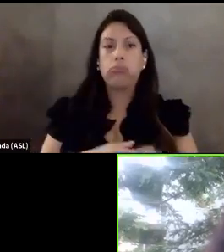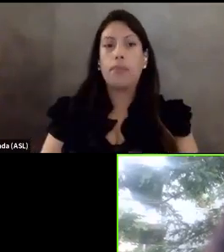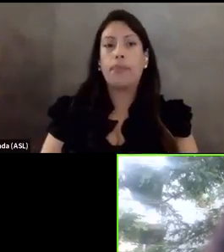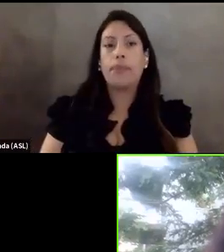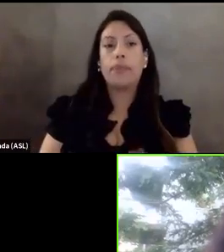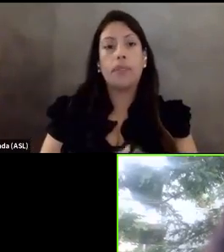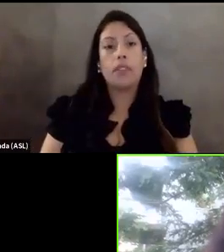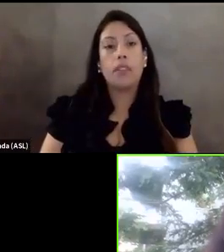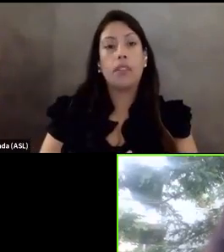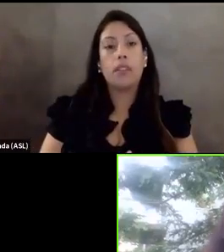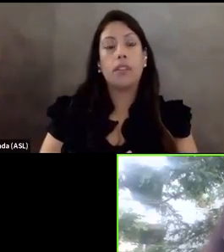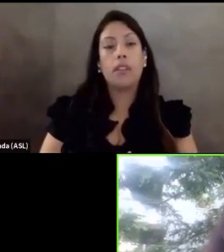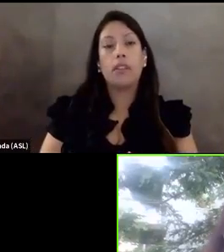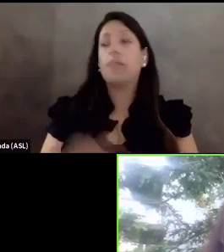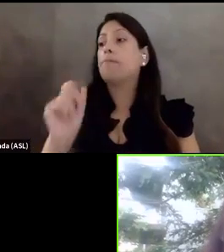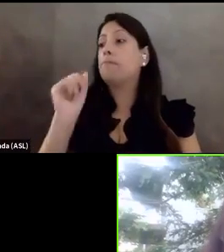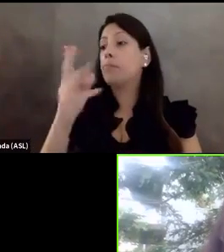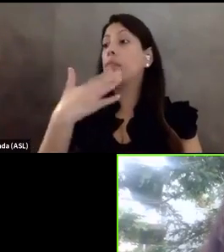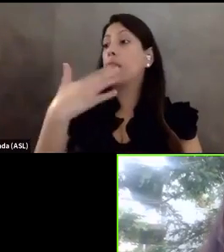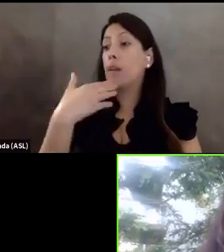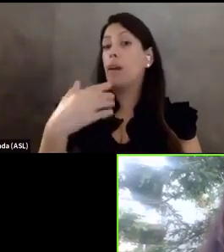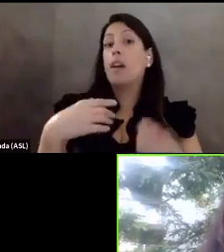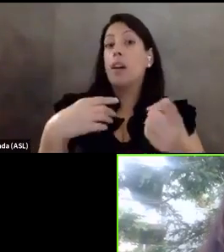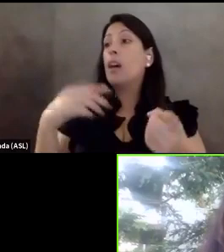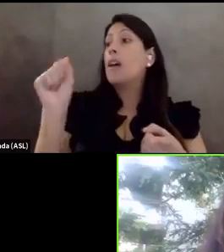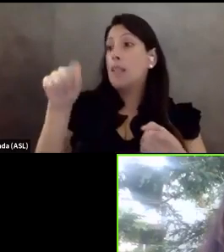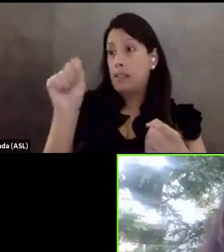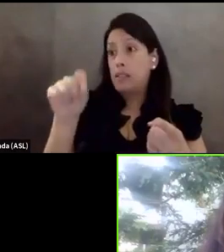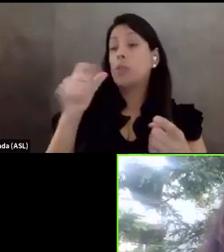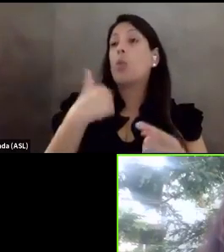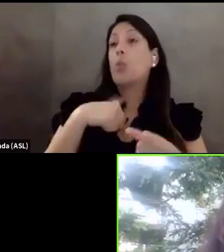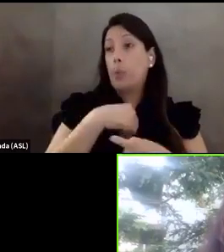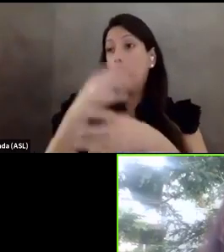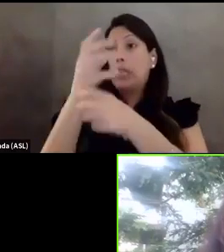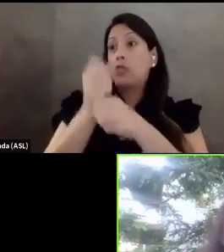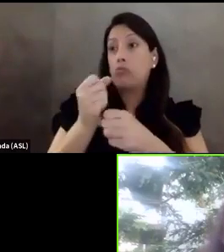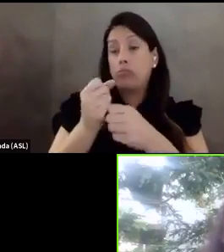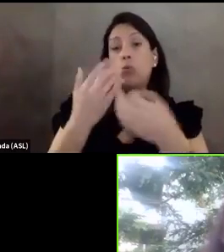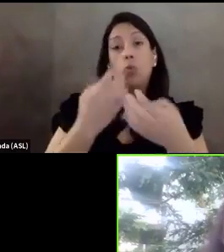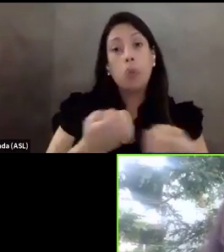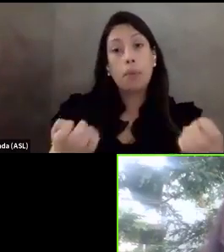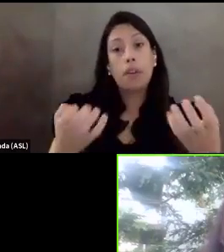We do have are receiving supplies from the state, from the federal government through the